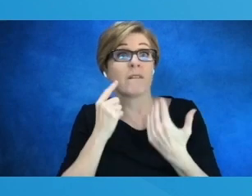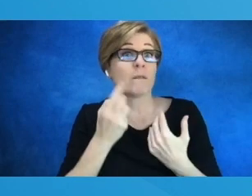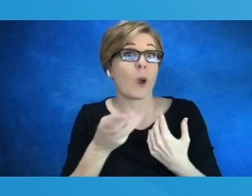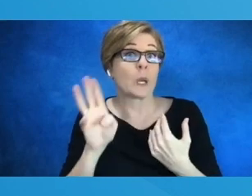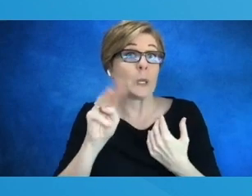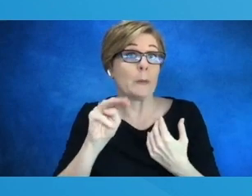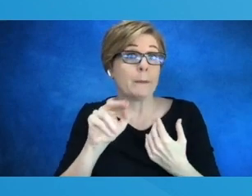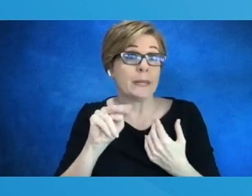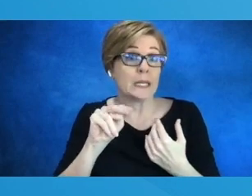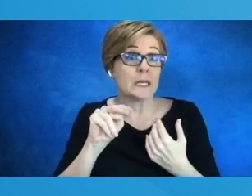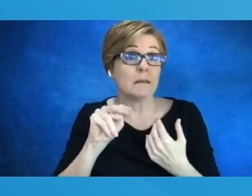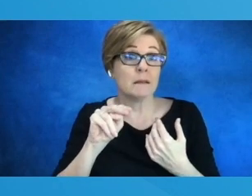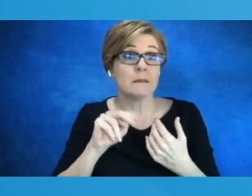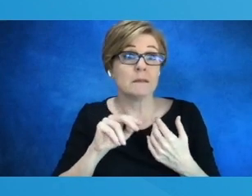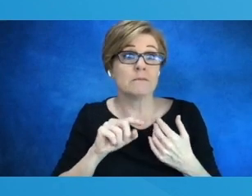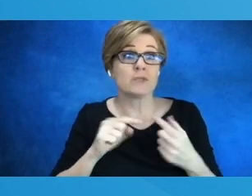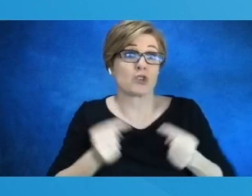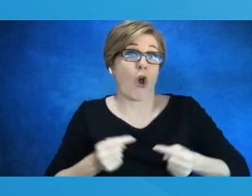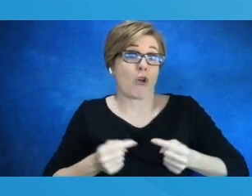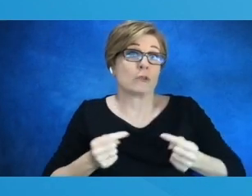have. OK.